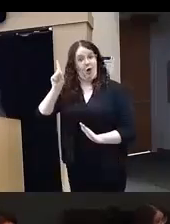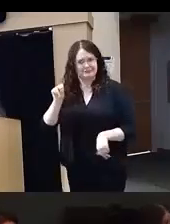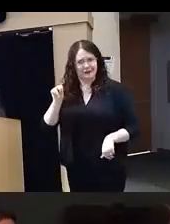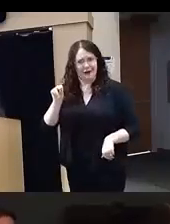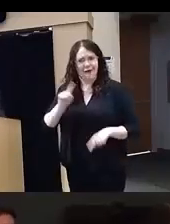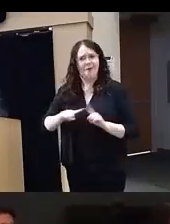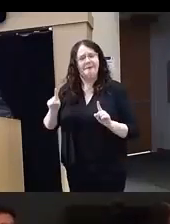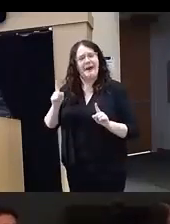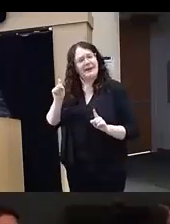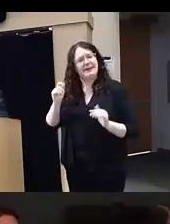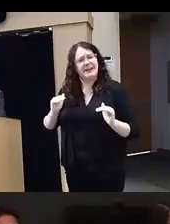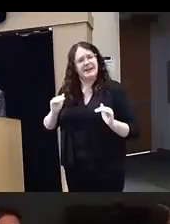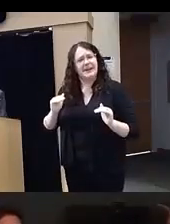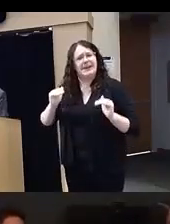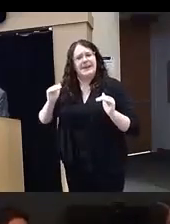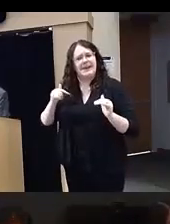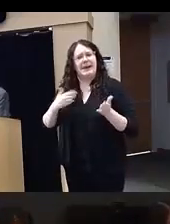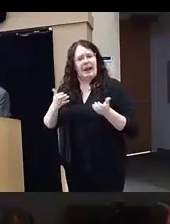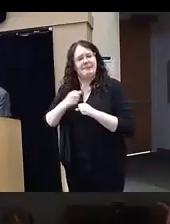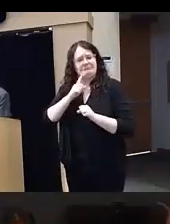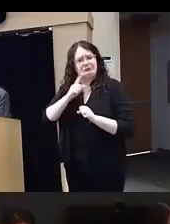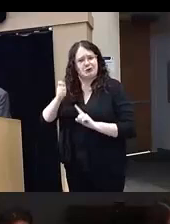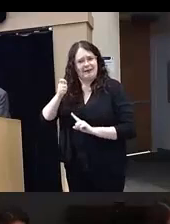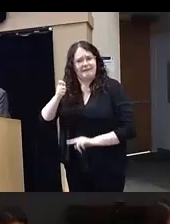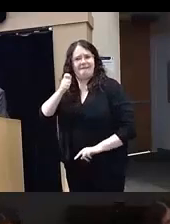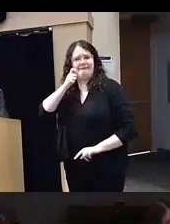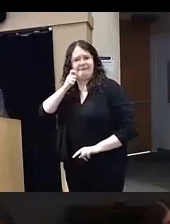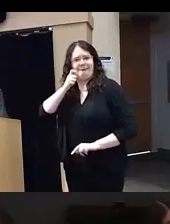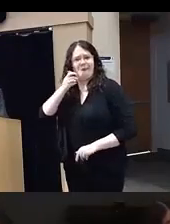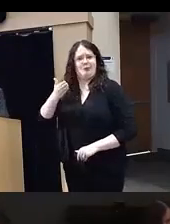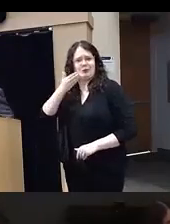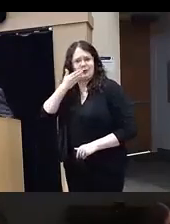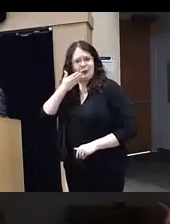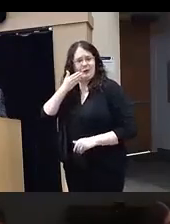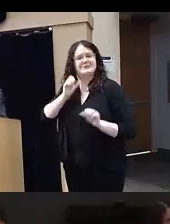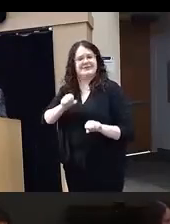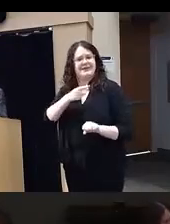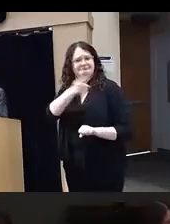but I I want to speak a little bit closer to the microphone so that you can understand me better